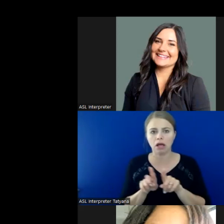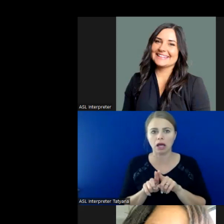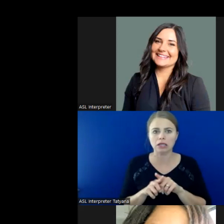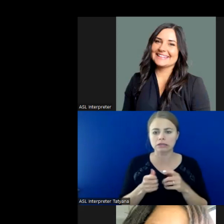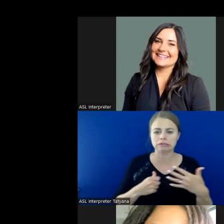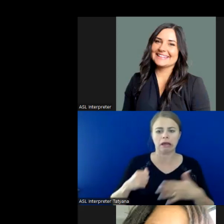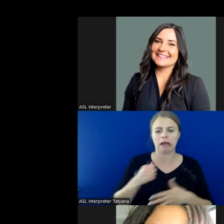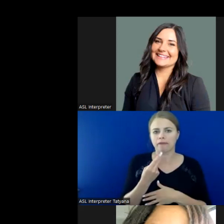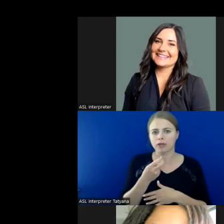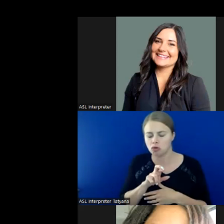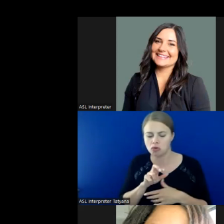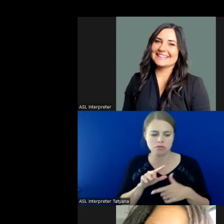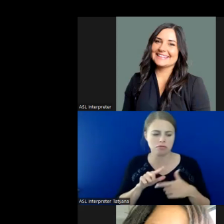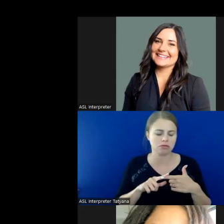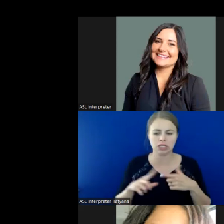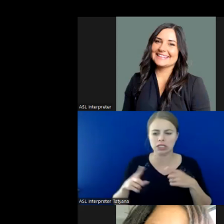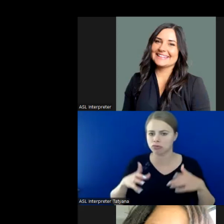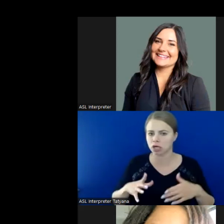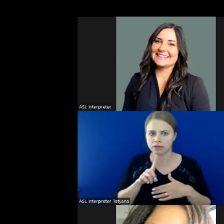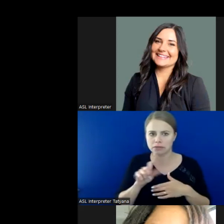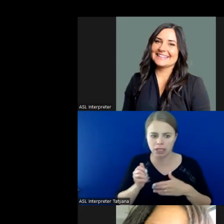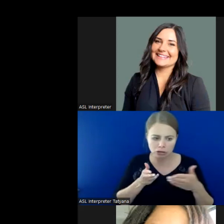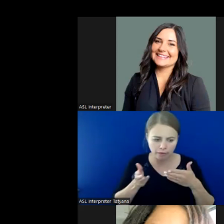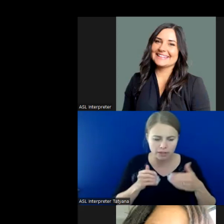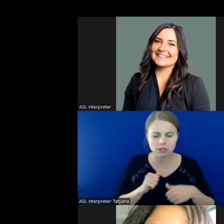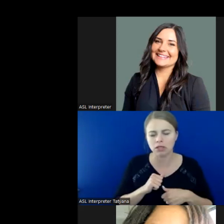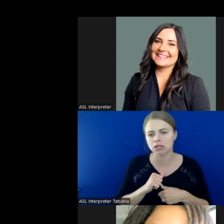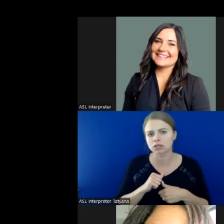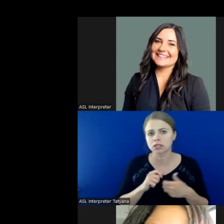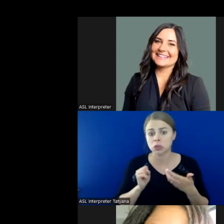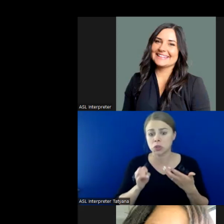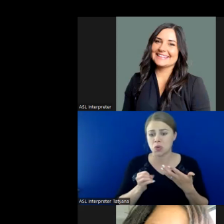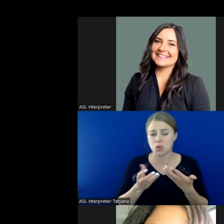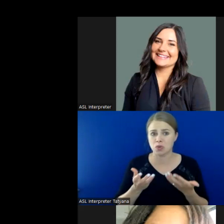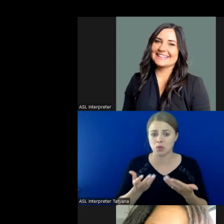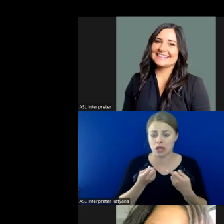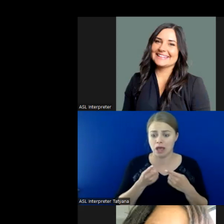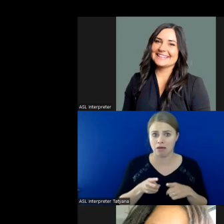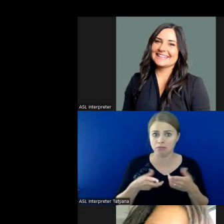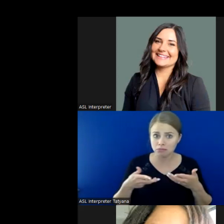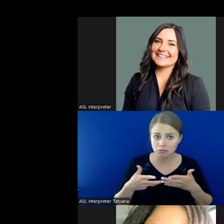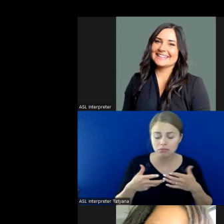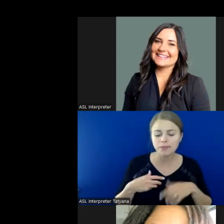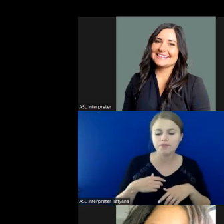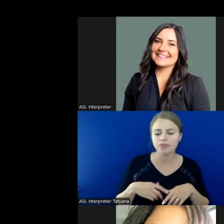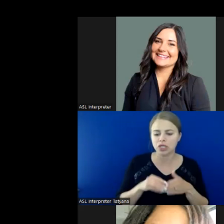Such as the director of disability services. So, what happened was, as soon as students inevitably ran